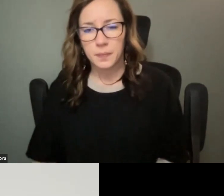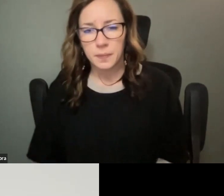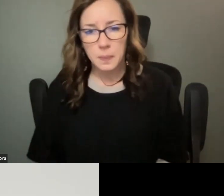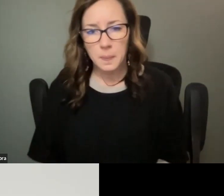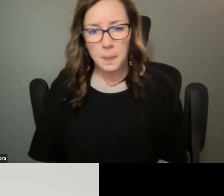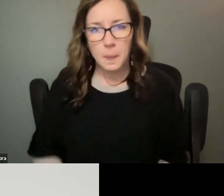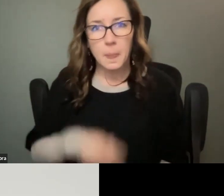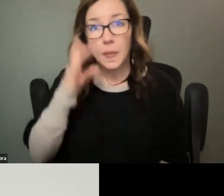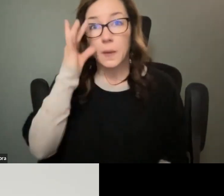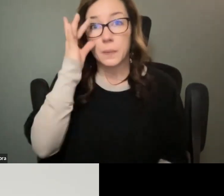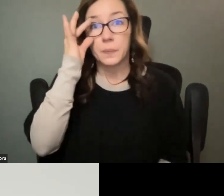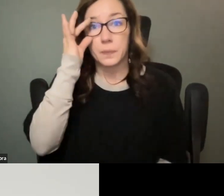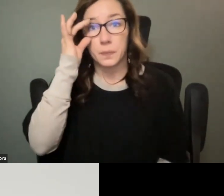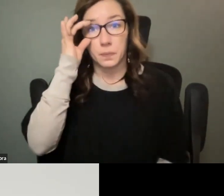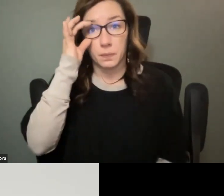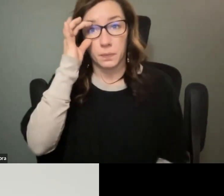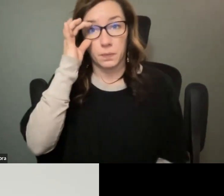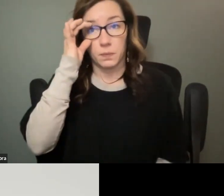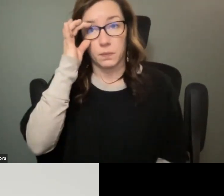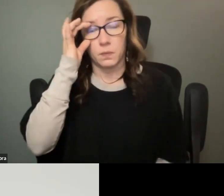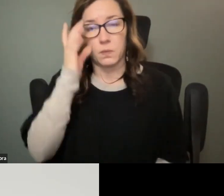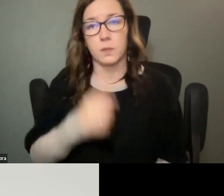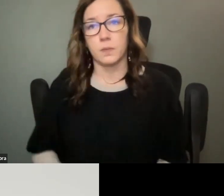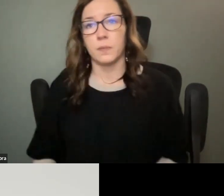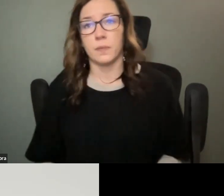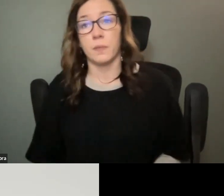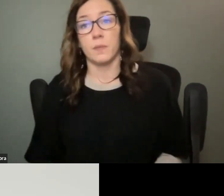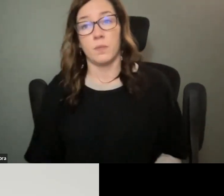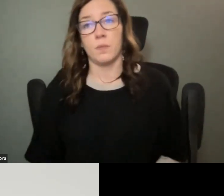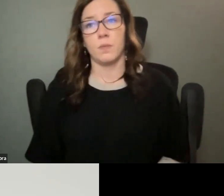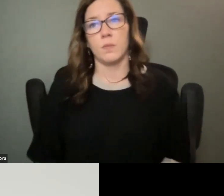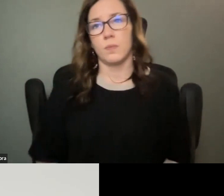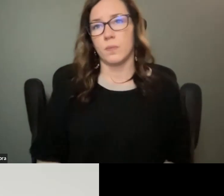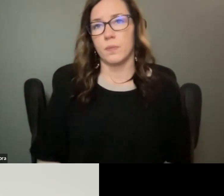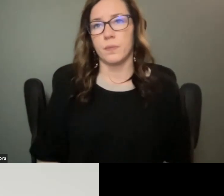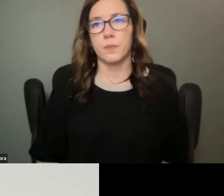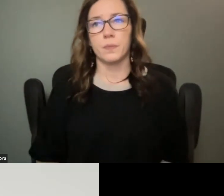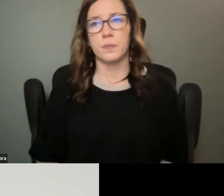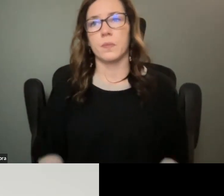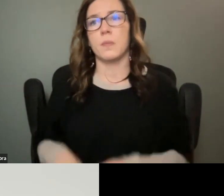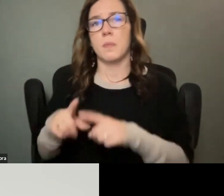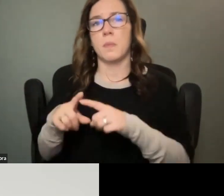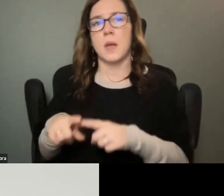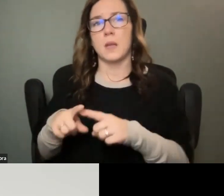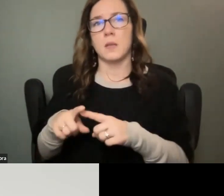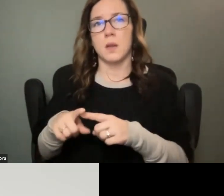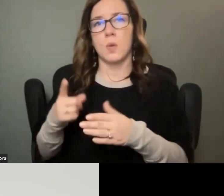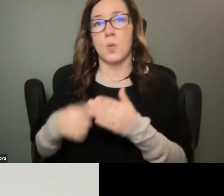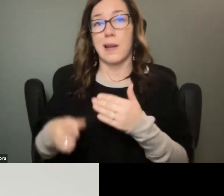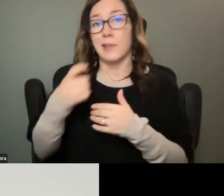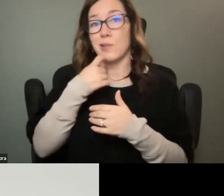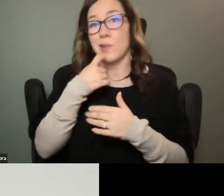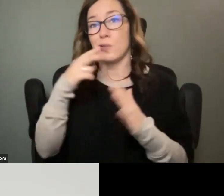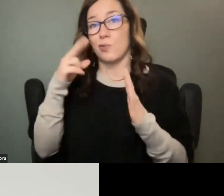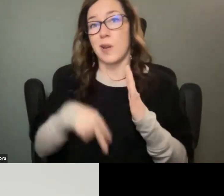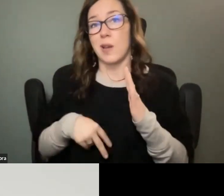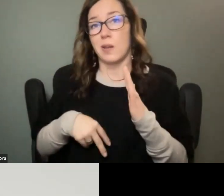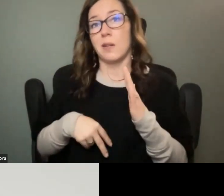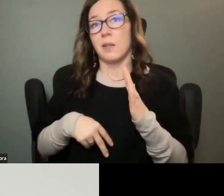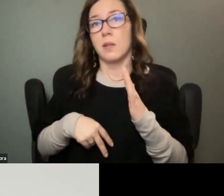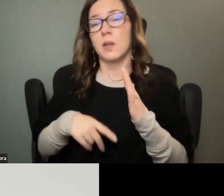I would say yes this based on what